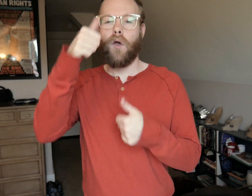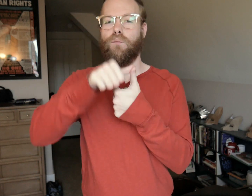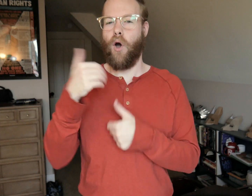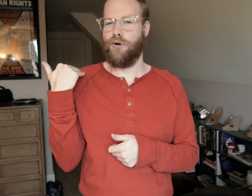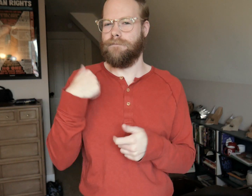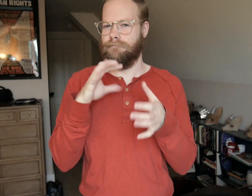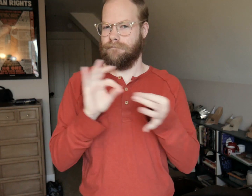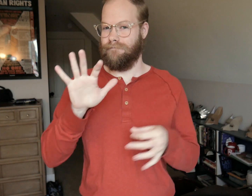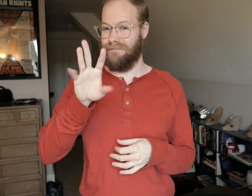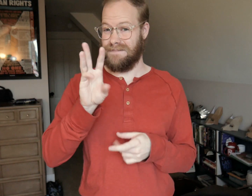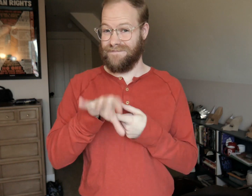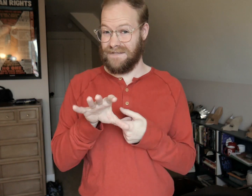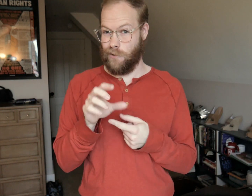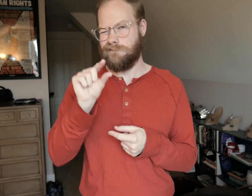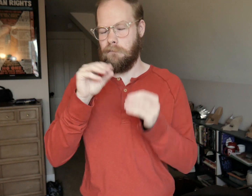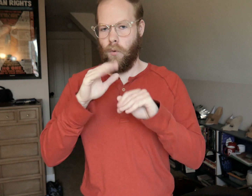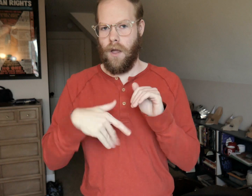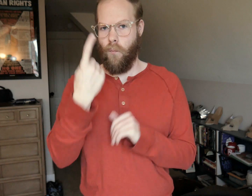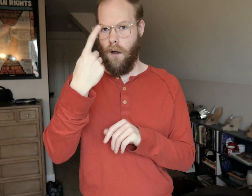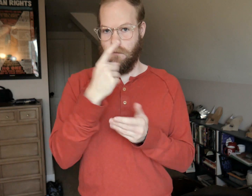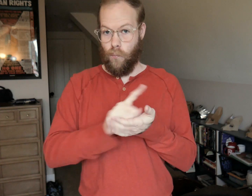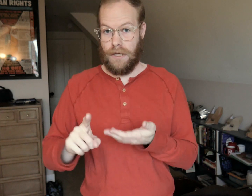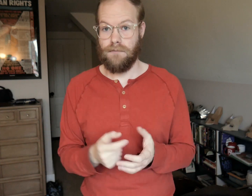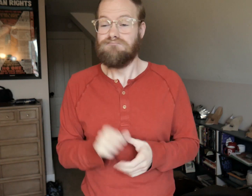Remember earlier I mentioned 56 videos, slightly more than one a week?